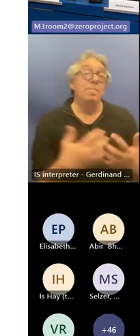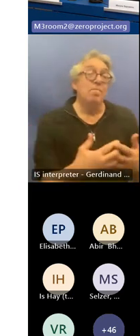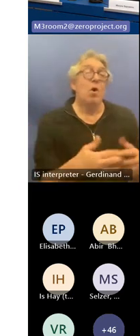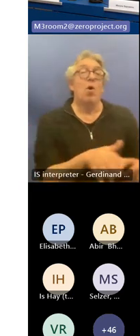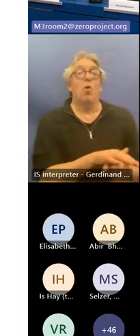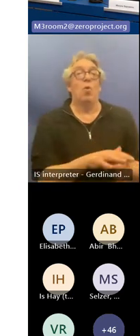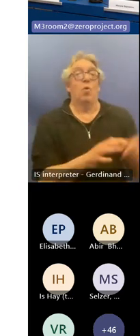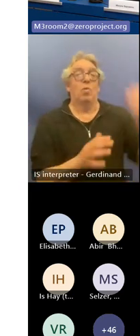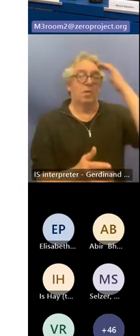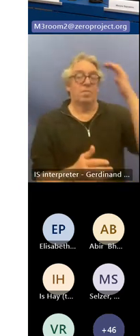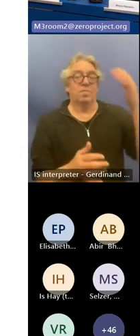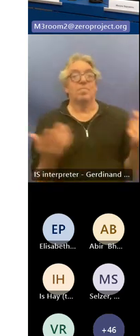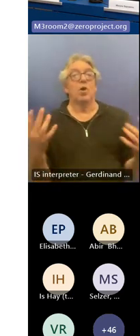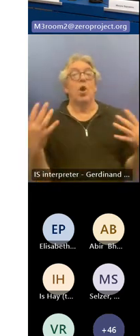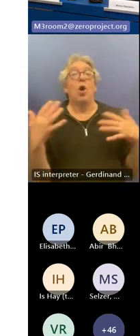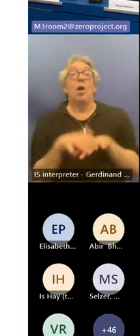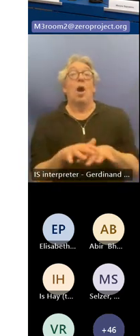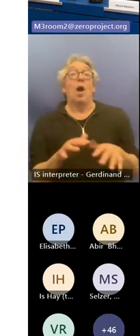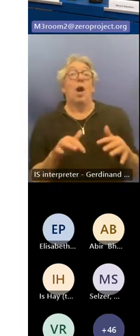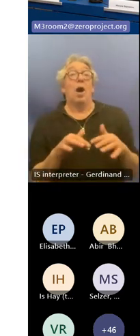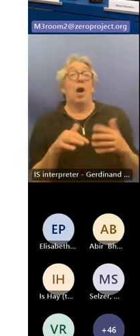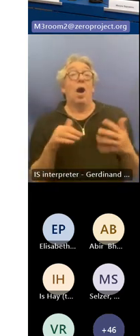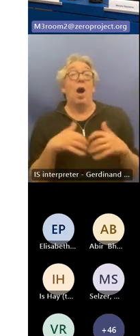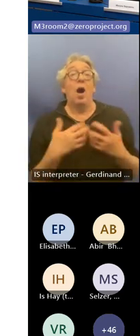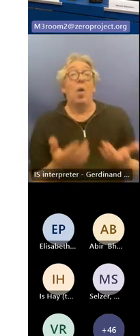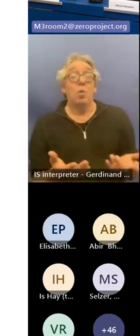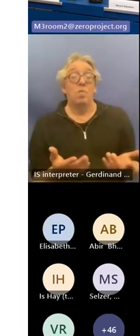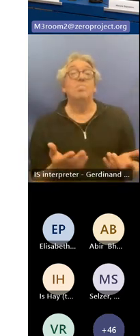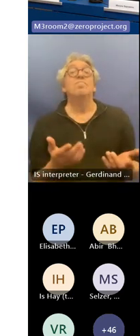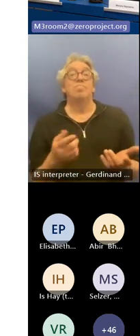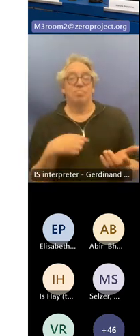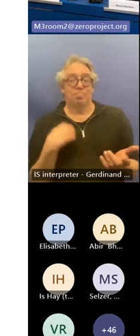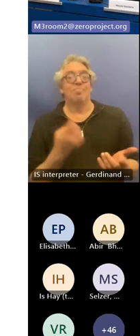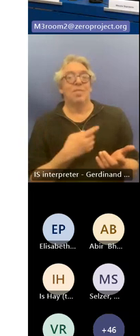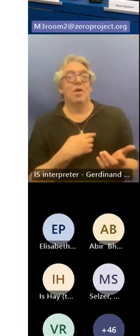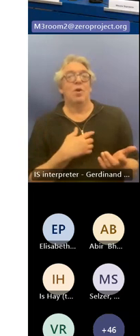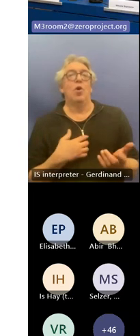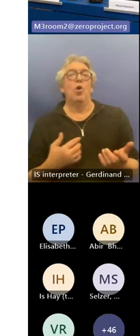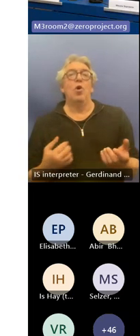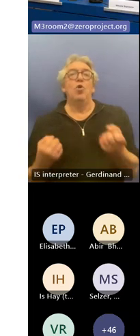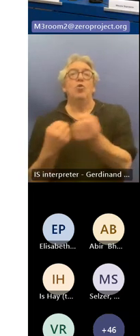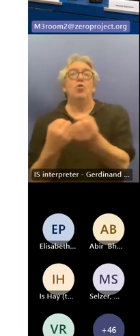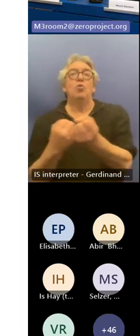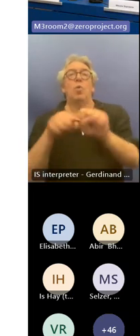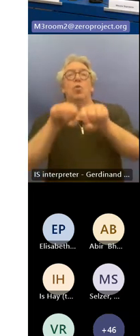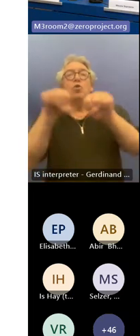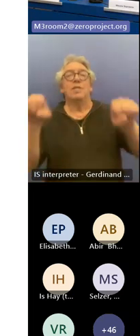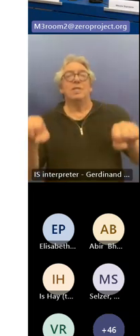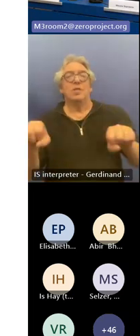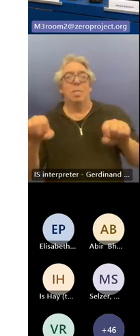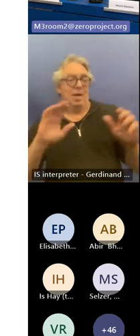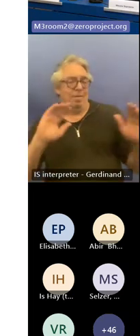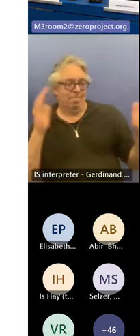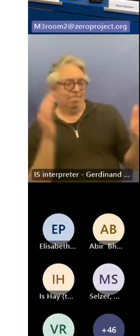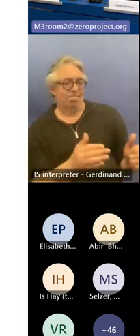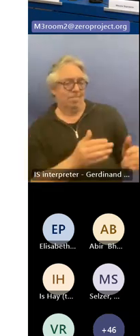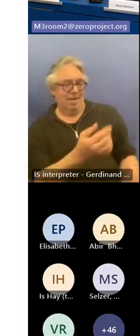possible through the support system approach. It is a human centric approach, identified and